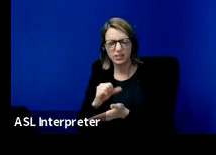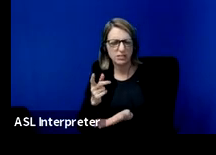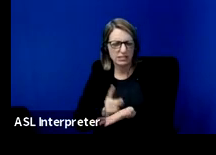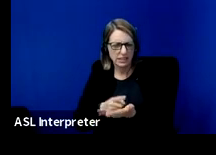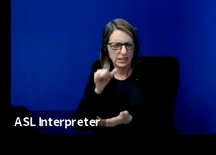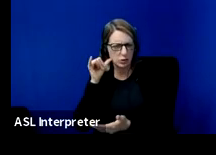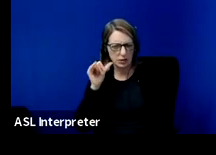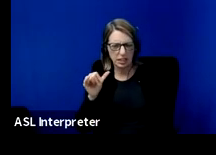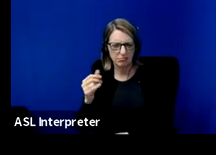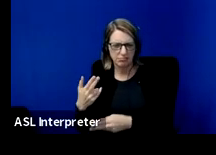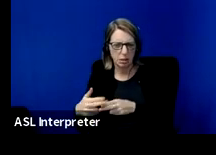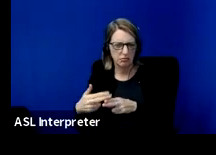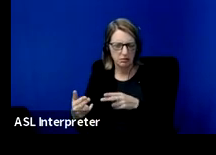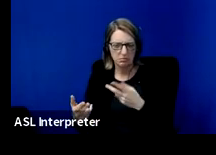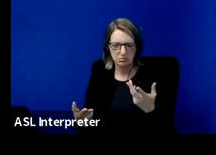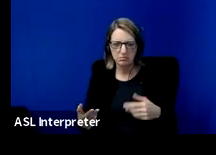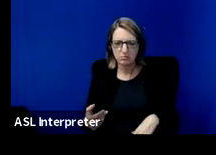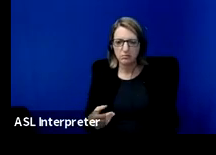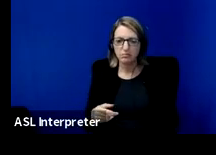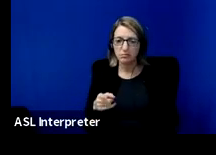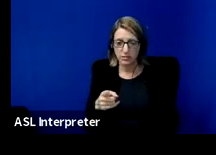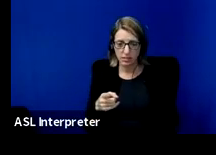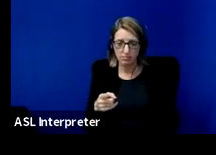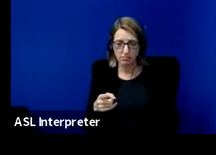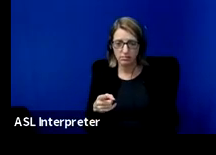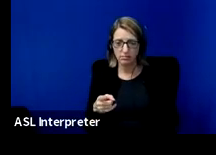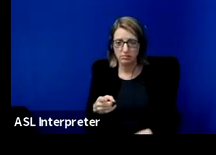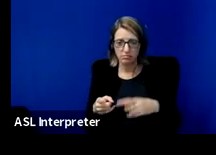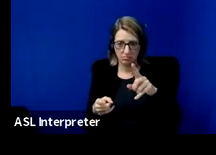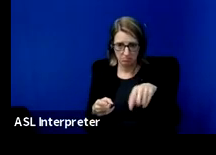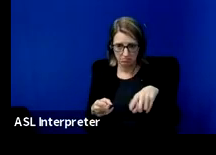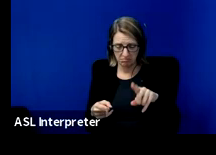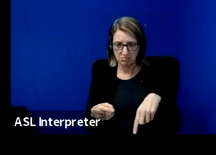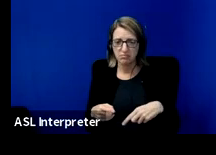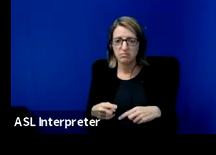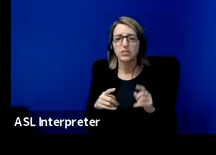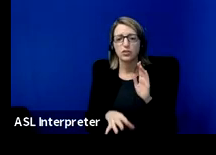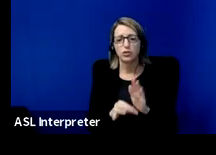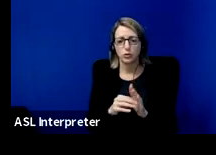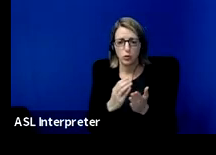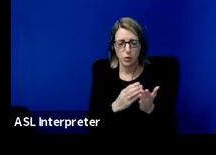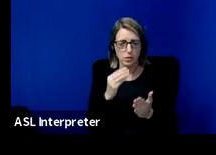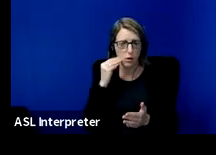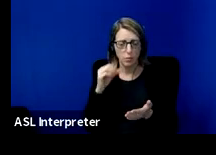ESD 112-- Kristina Wambold: I choose homepage. And that's where I can choose that they land in the activity stream. They land in the course materials. Where they going to land.